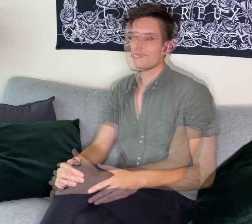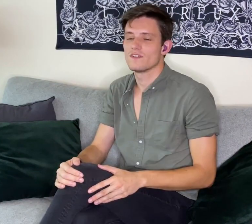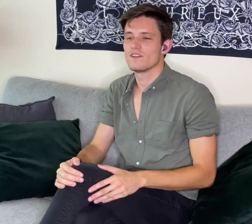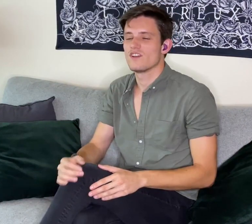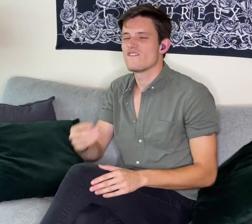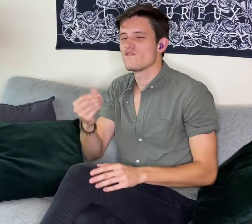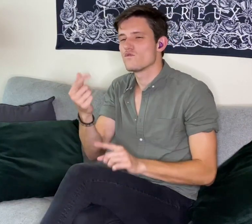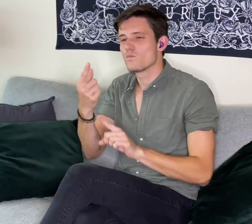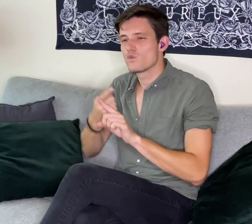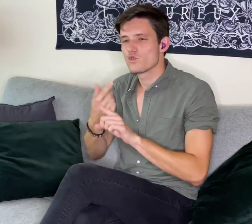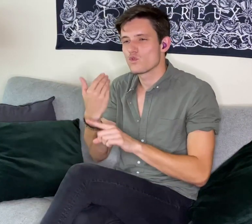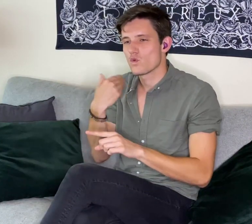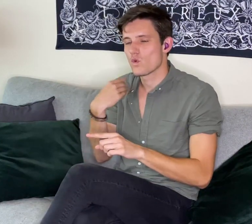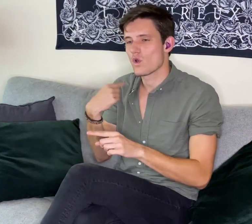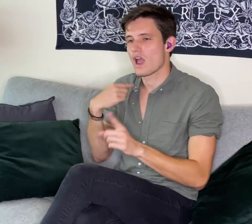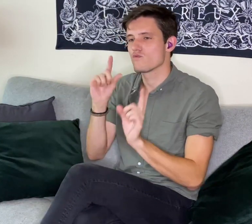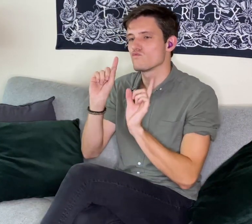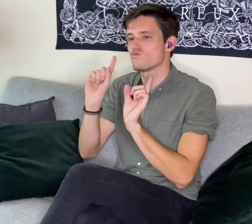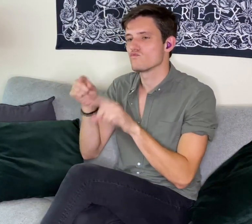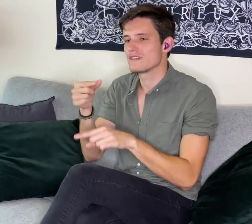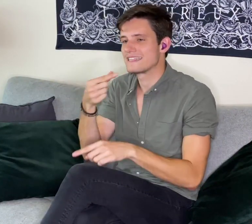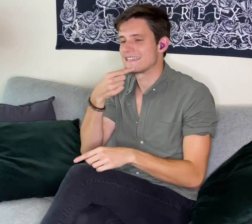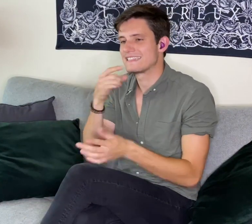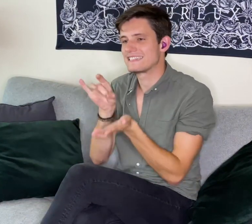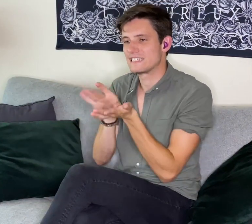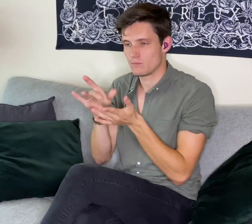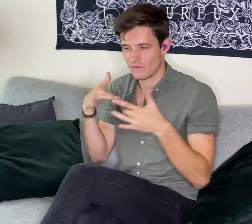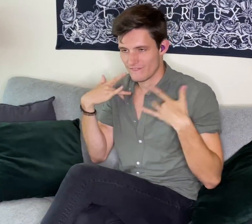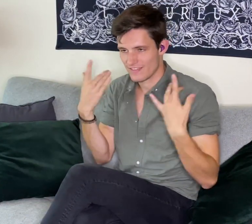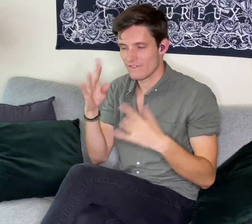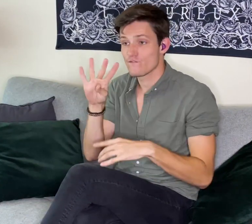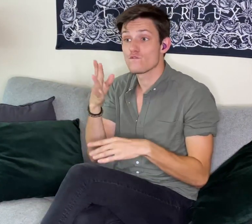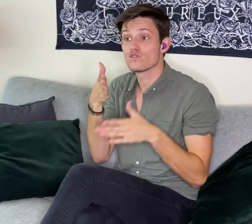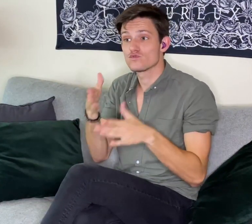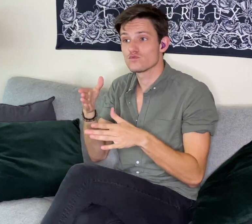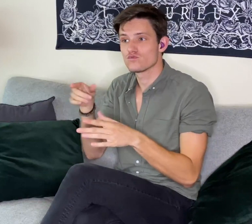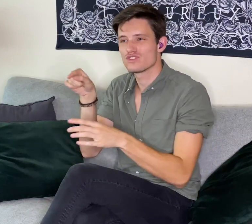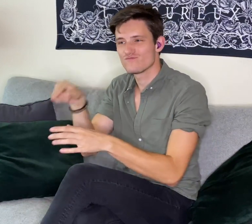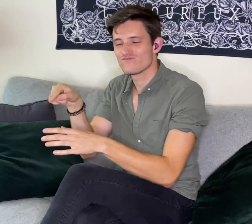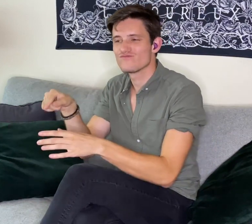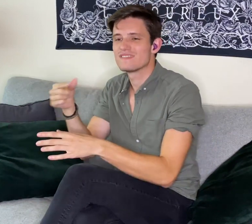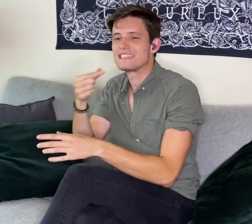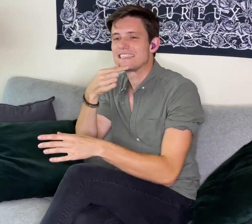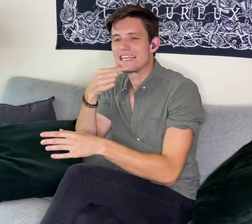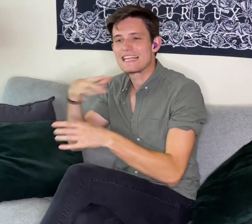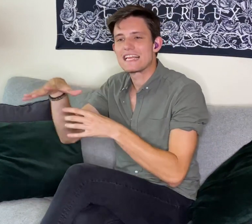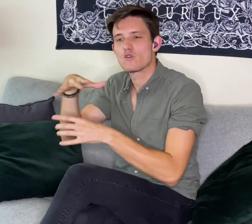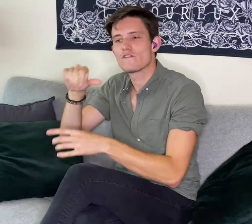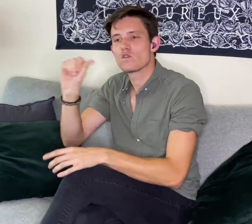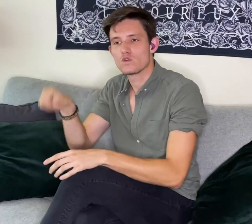One day a few months ago, I went to a Gay Kickball event on 4th street, which is the gay